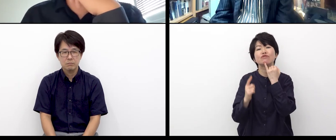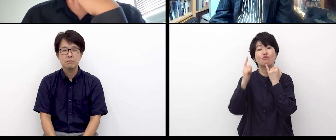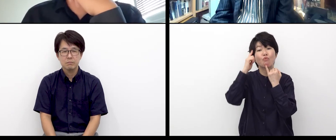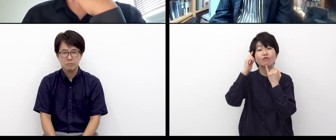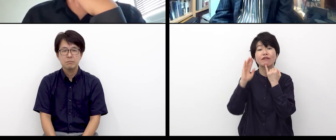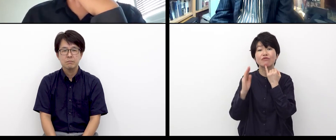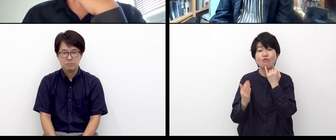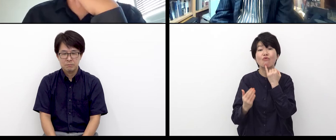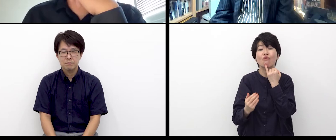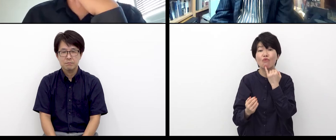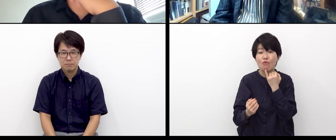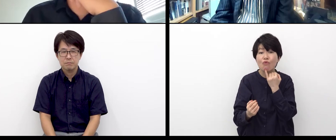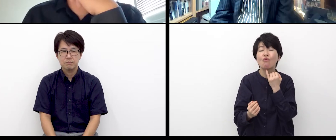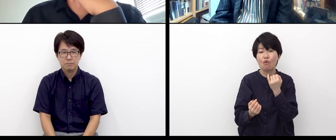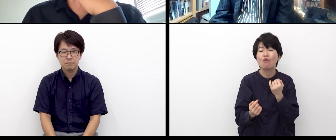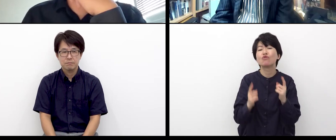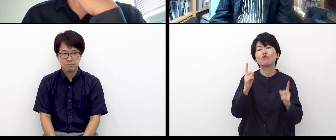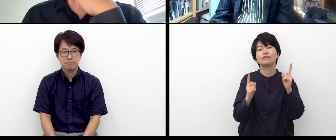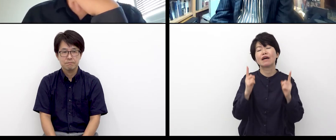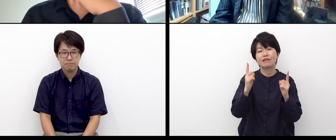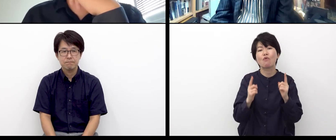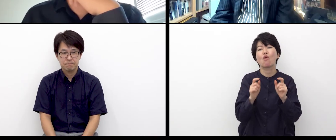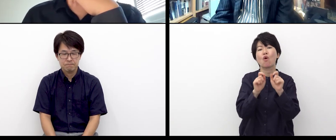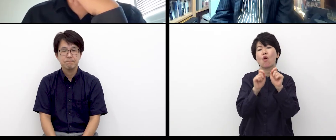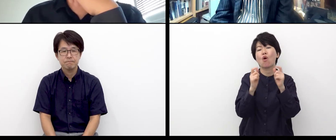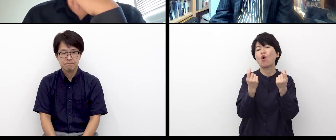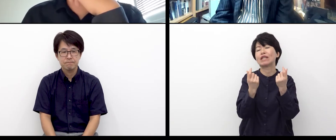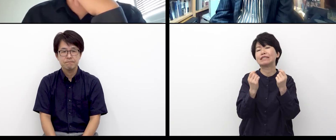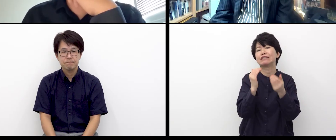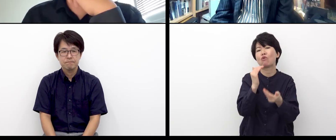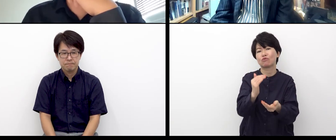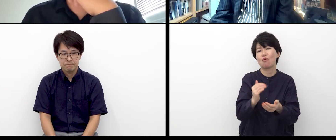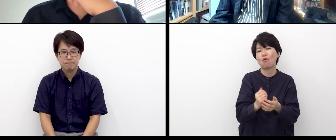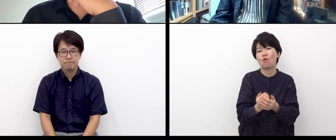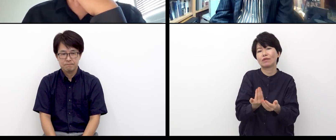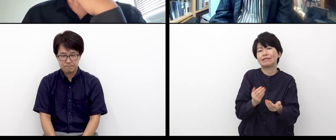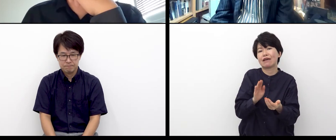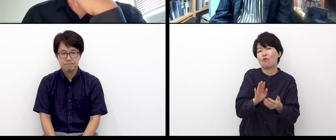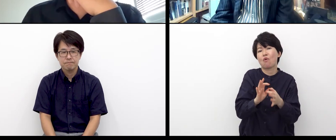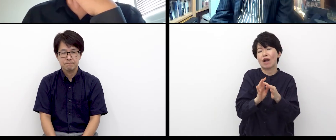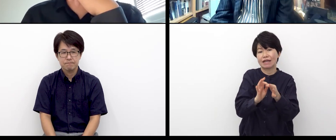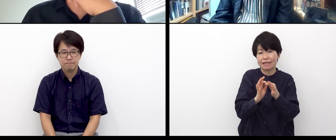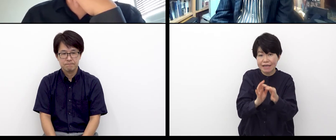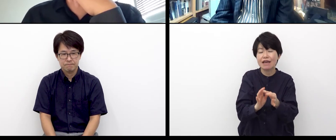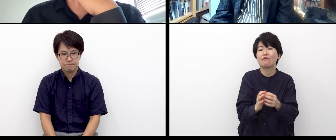as I think they are the same, same things in different orders.